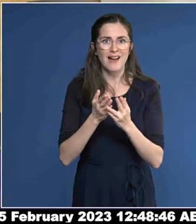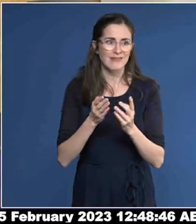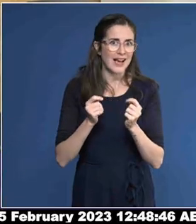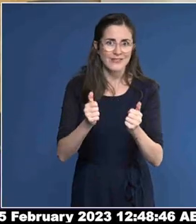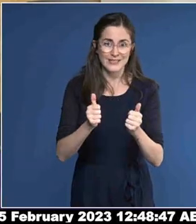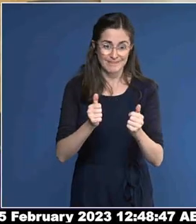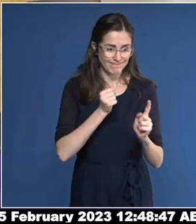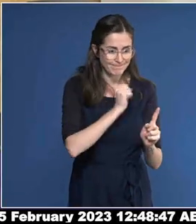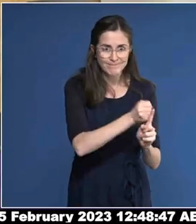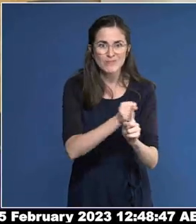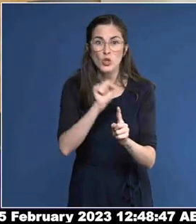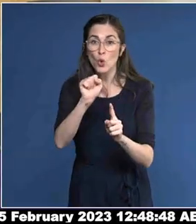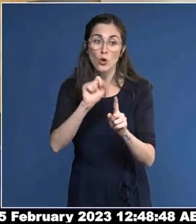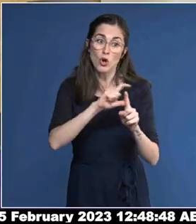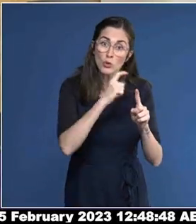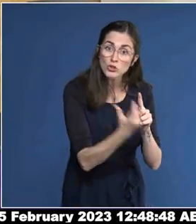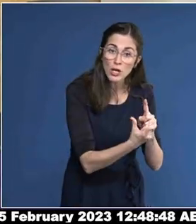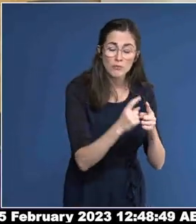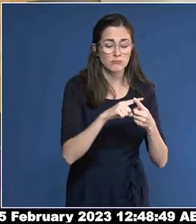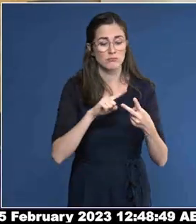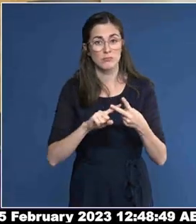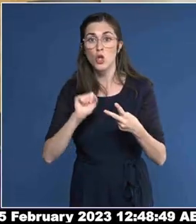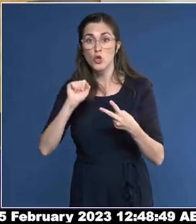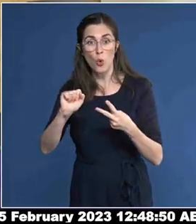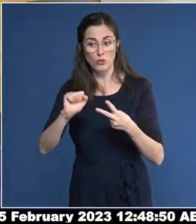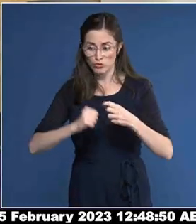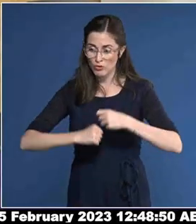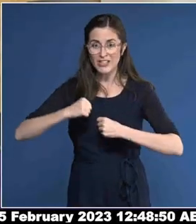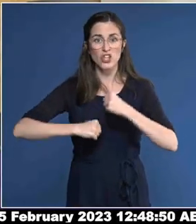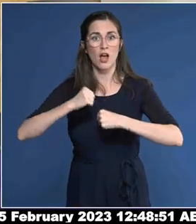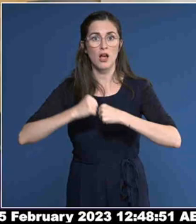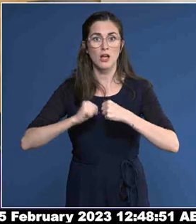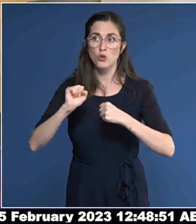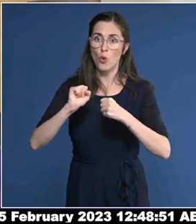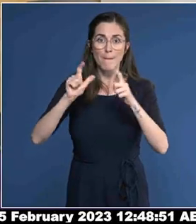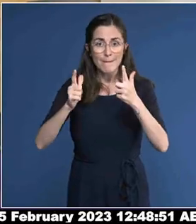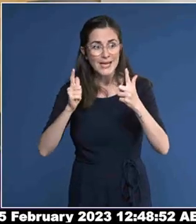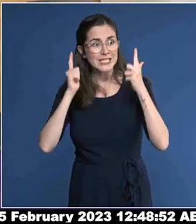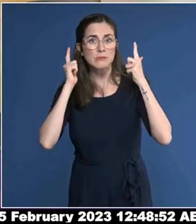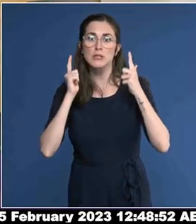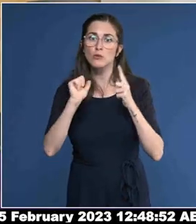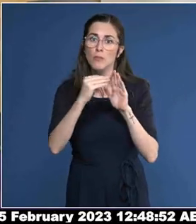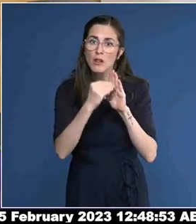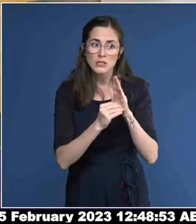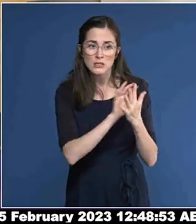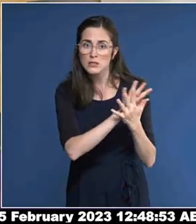operations. That's a shorter finding than the proposition put by Counsel Assisting.